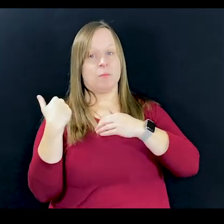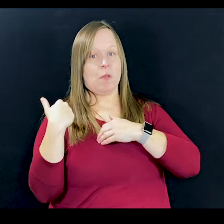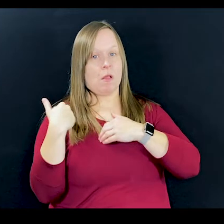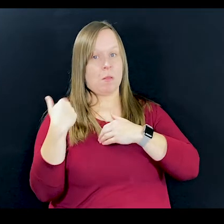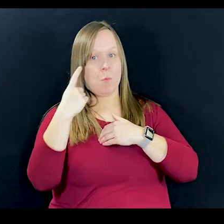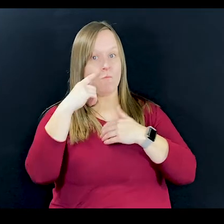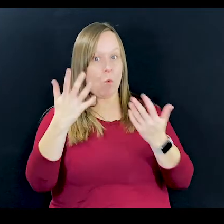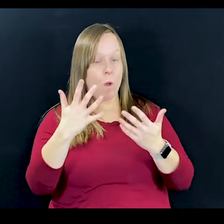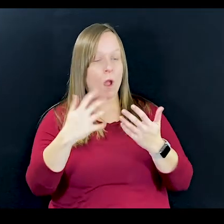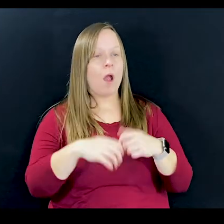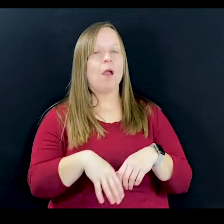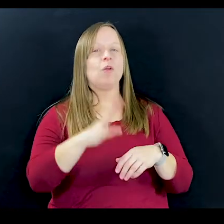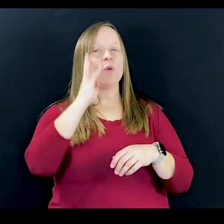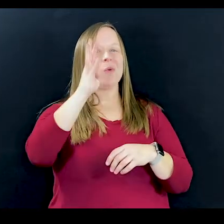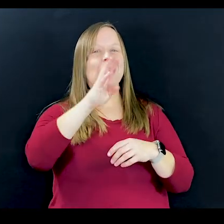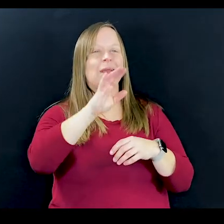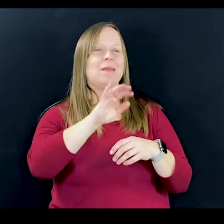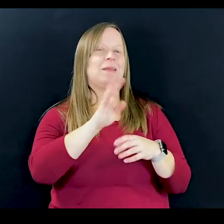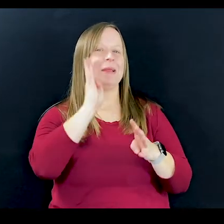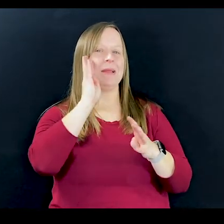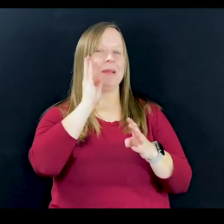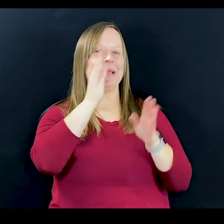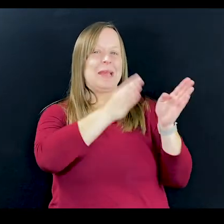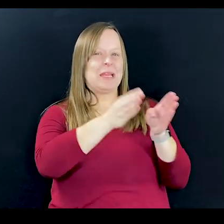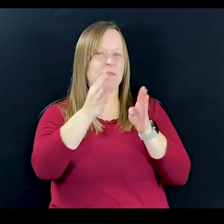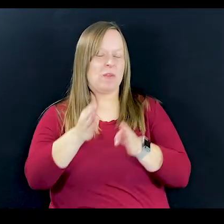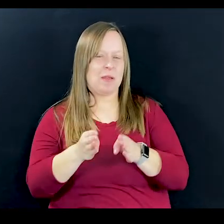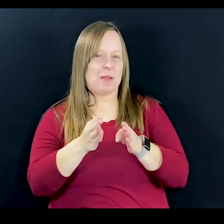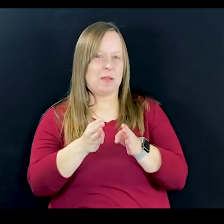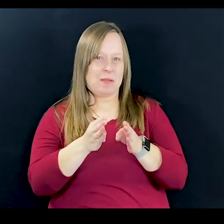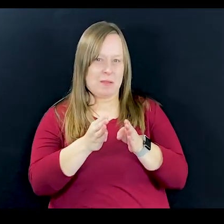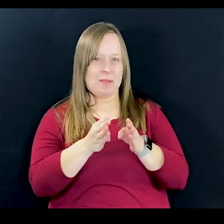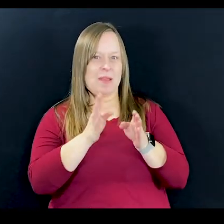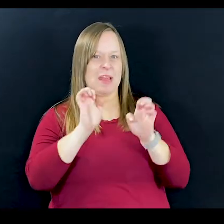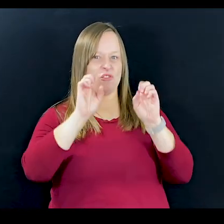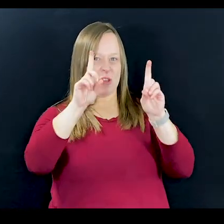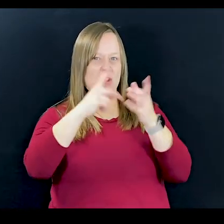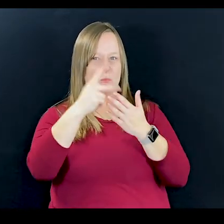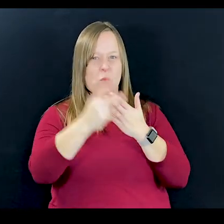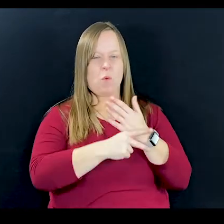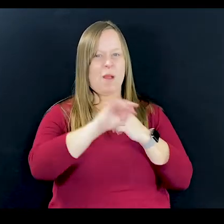responsible for creating an individualized education program, for